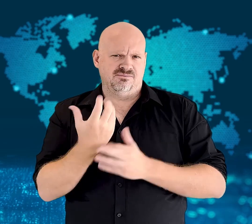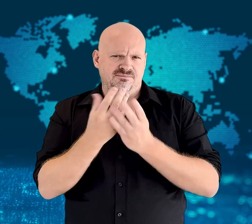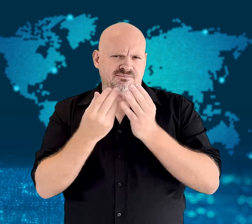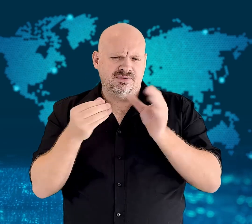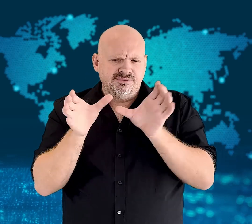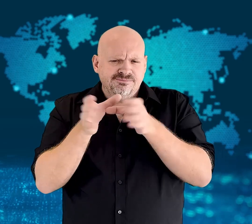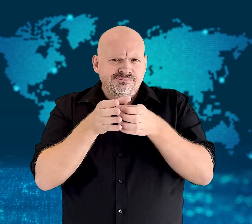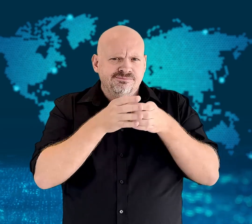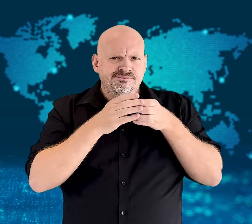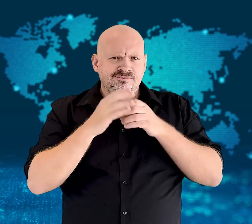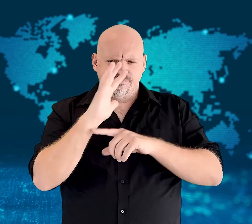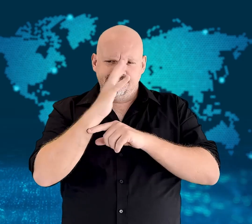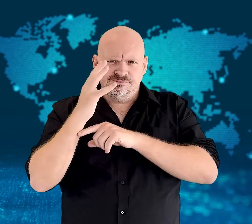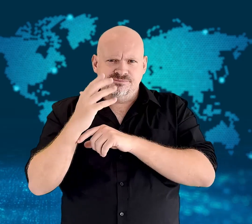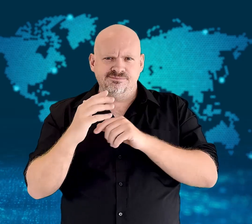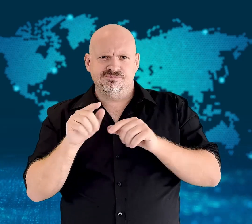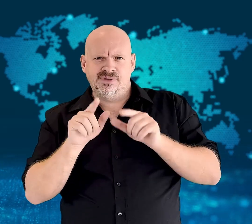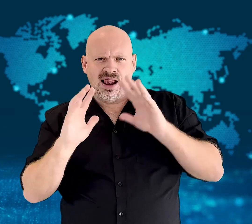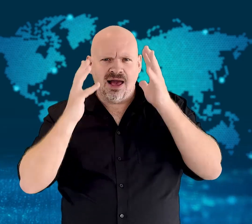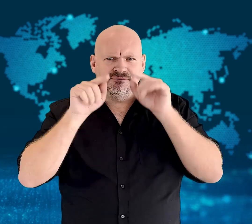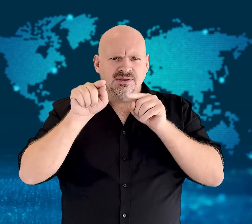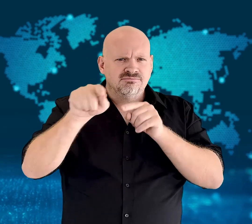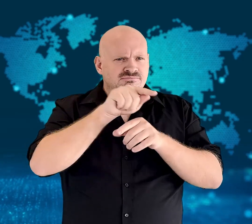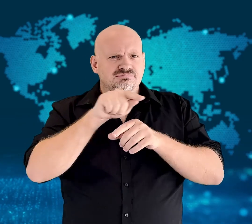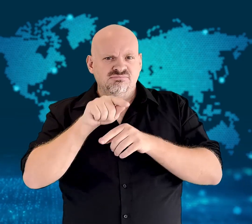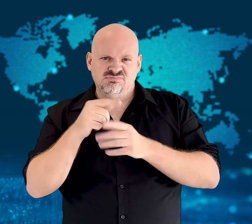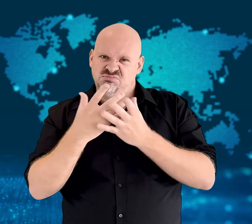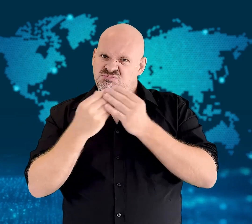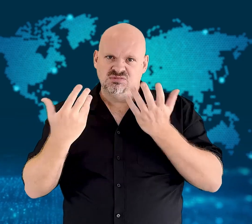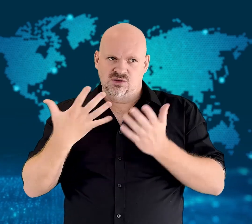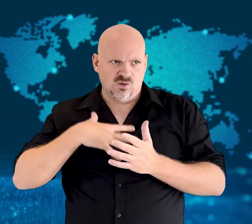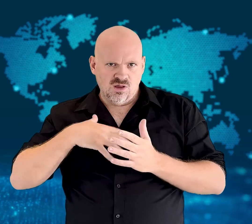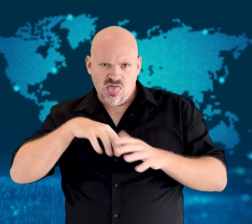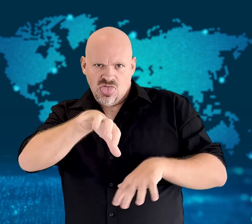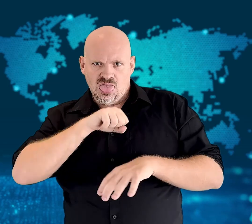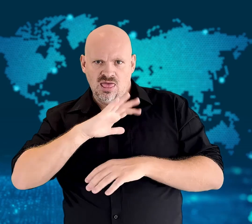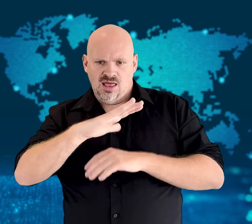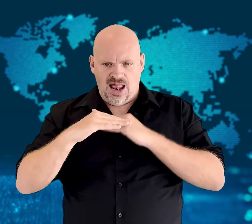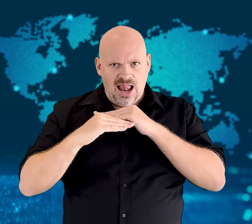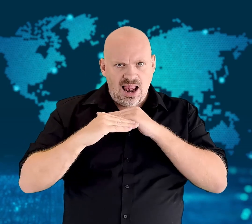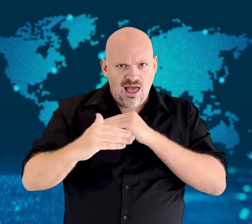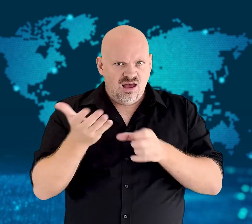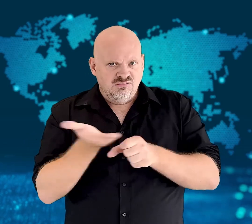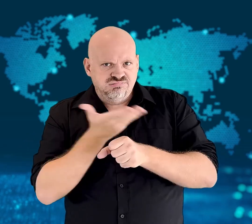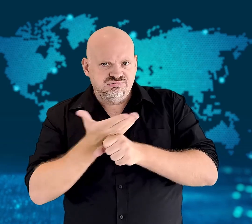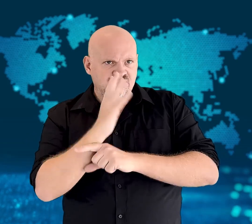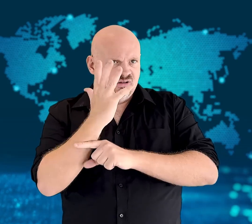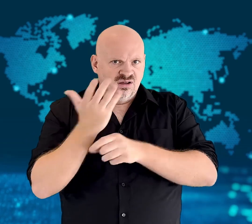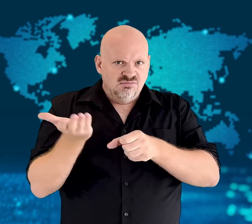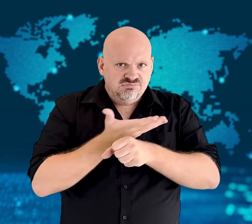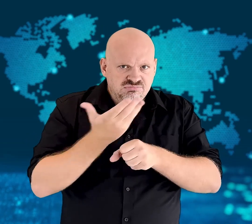His body will then be returned to the forest for burial.